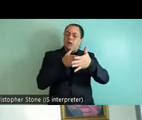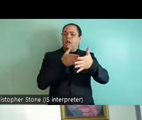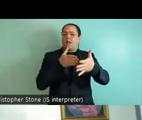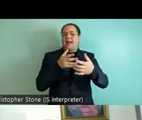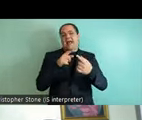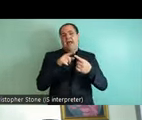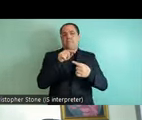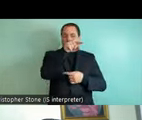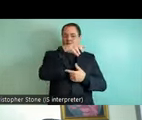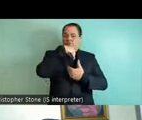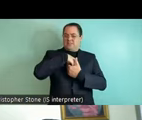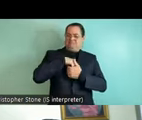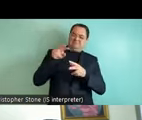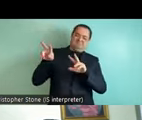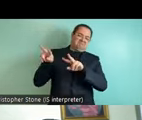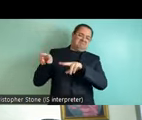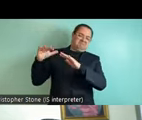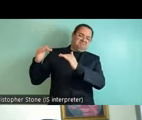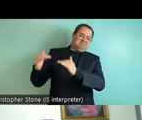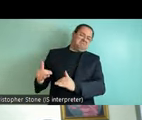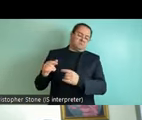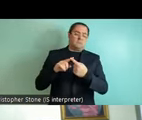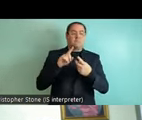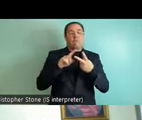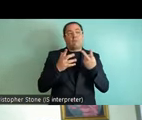barriers, institutional by real lack of knowledge inaccurate constant, constant difficulty.